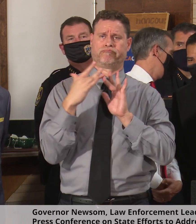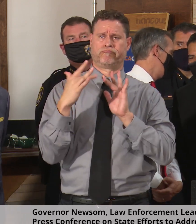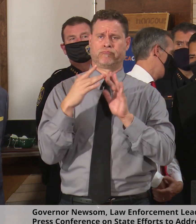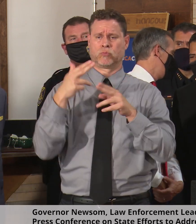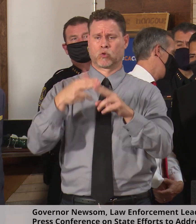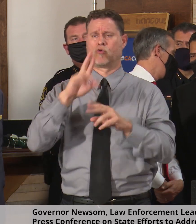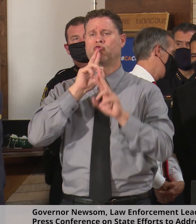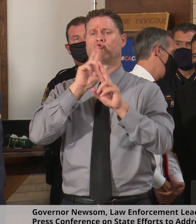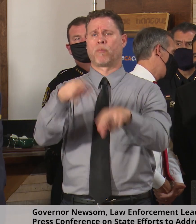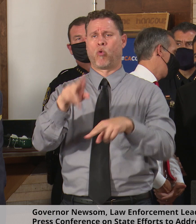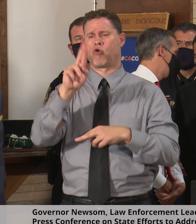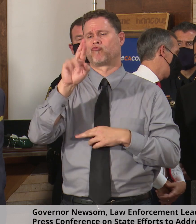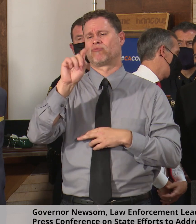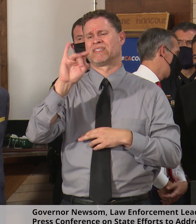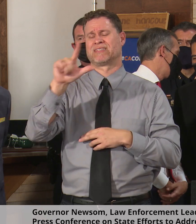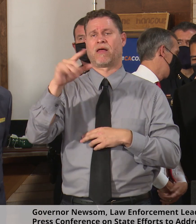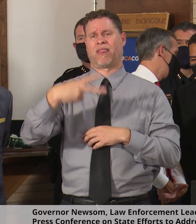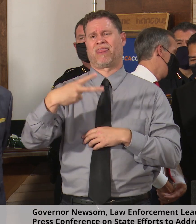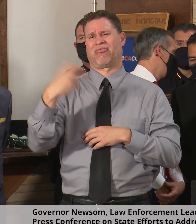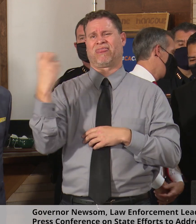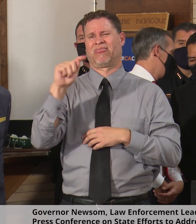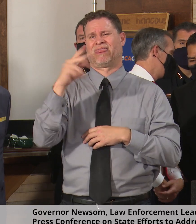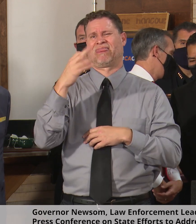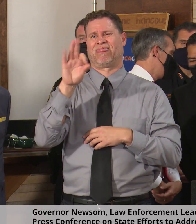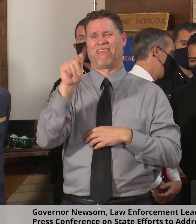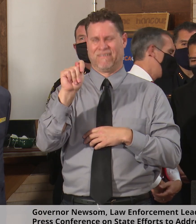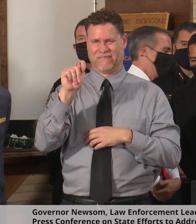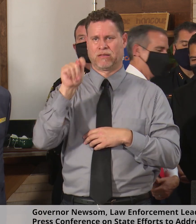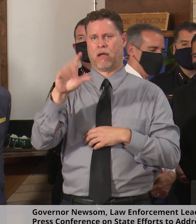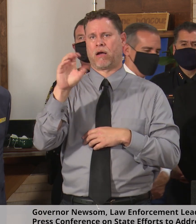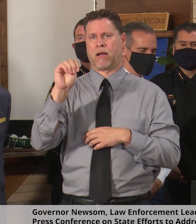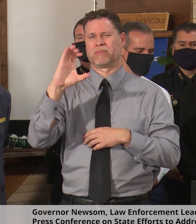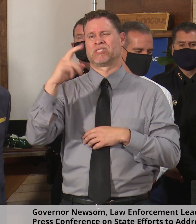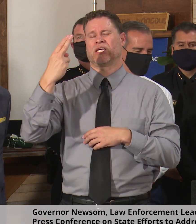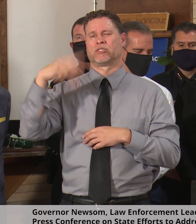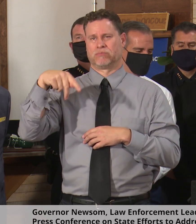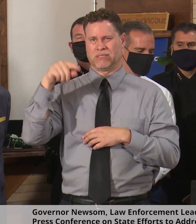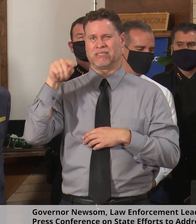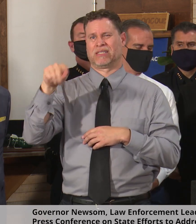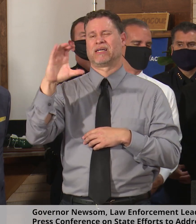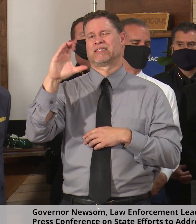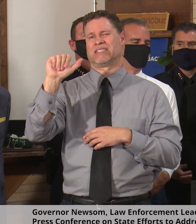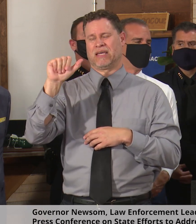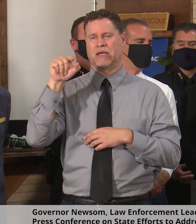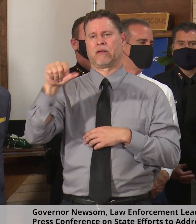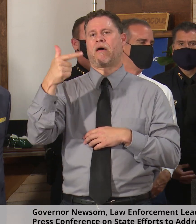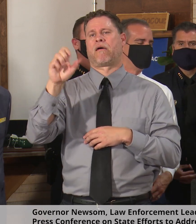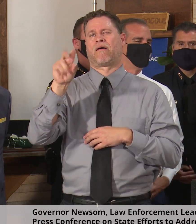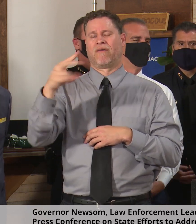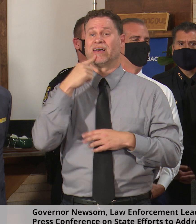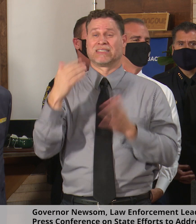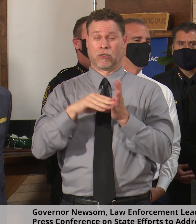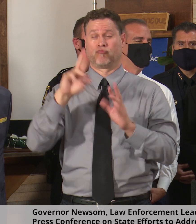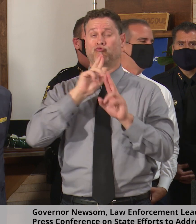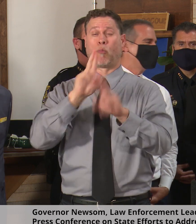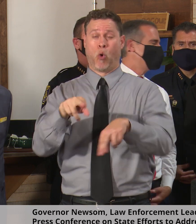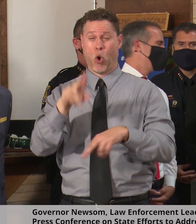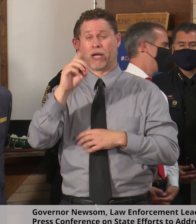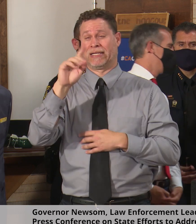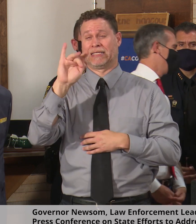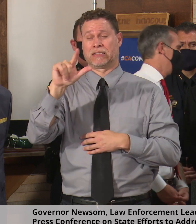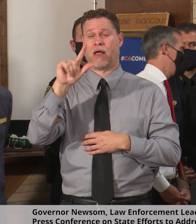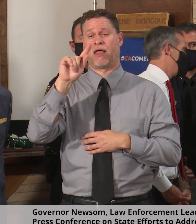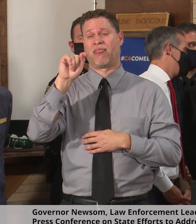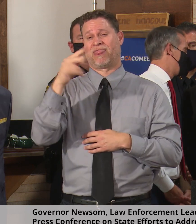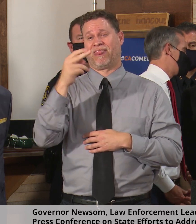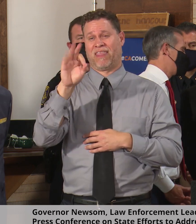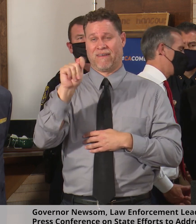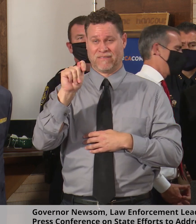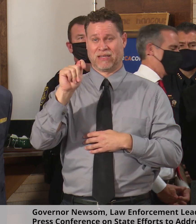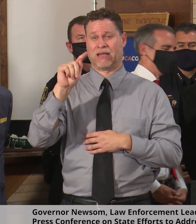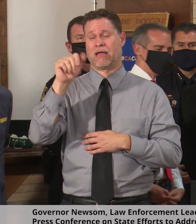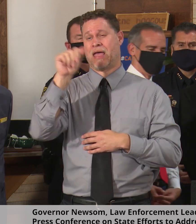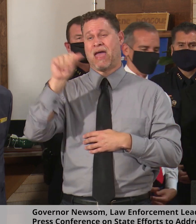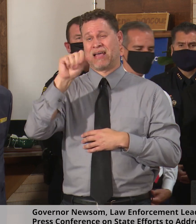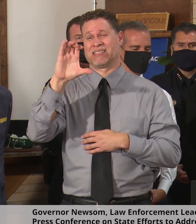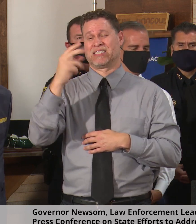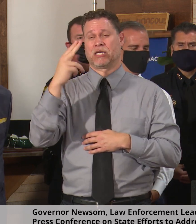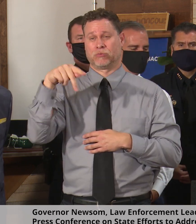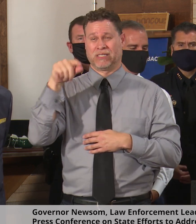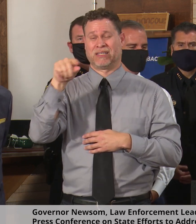reportretailtheft.com at chp.ca.gov. So again I'll say that: reportretailtheft at chp.ca.gov